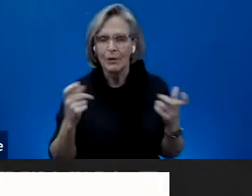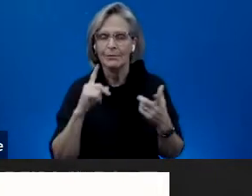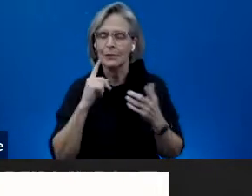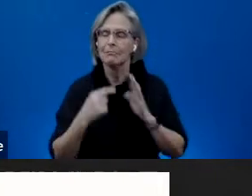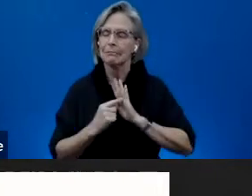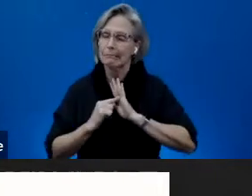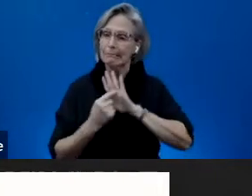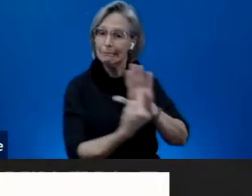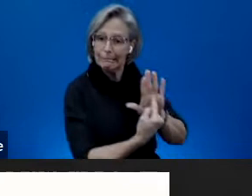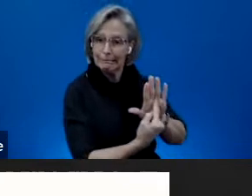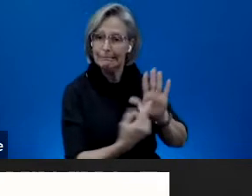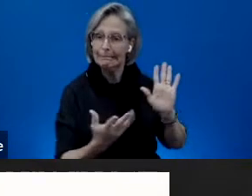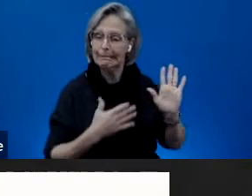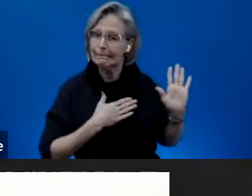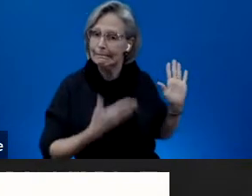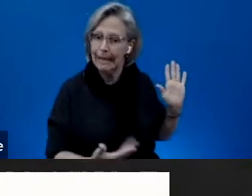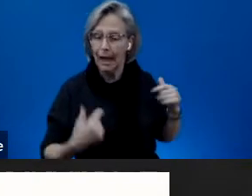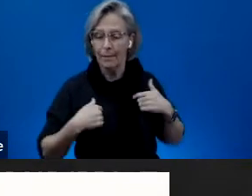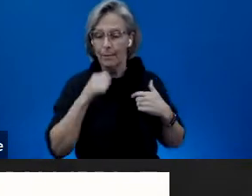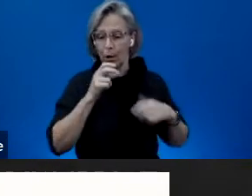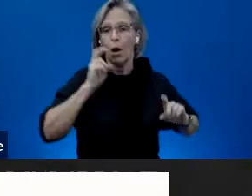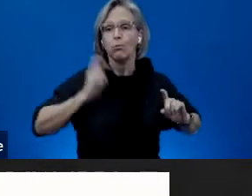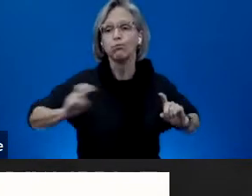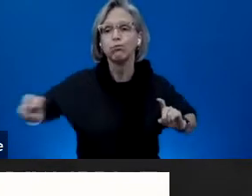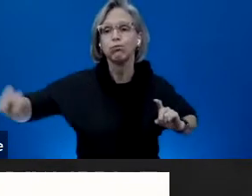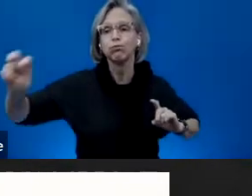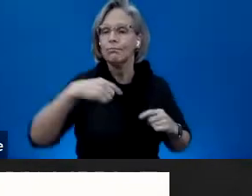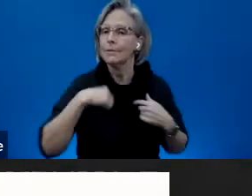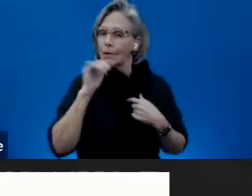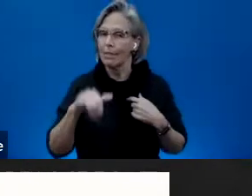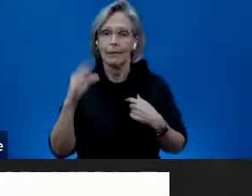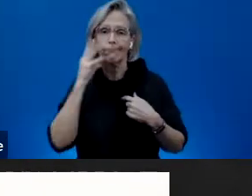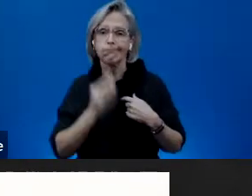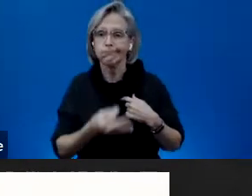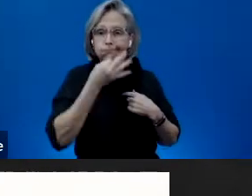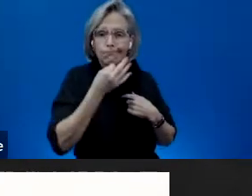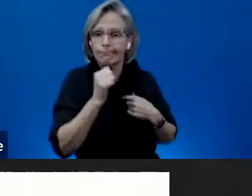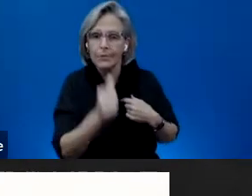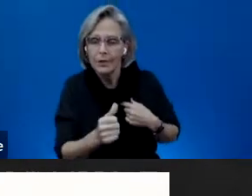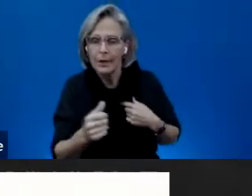that I am not a touring artist expert by any means. I am looking at this from the perspective